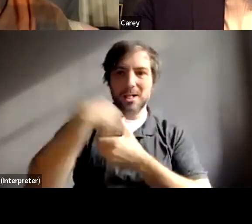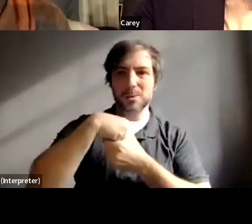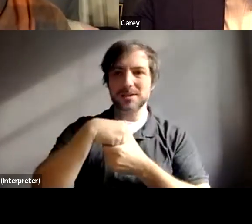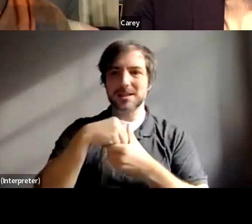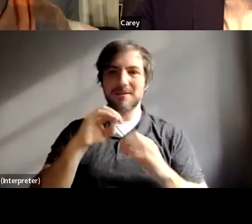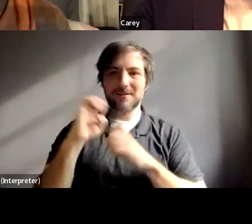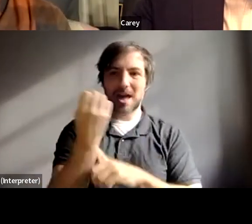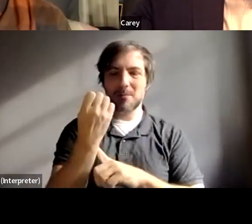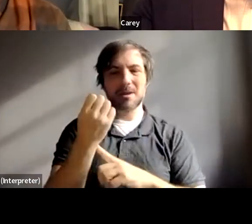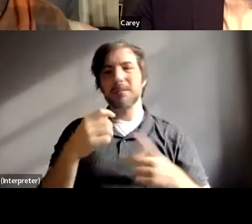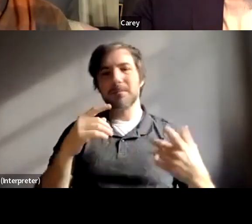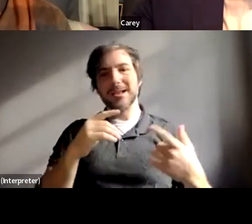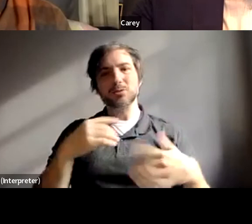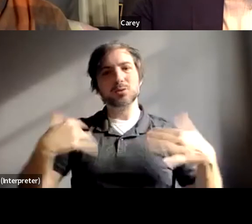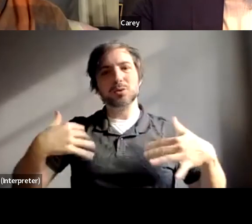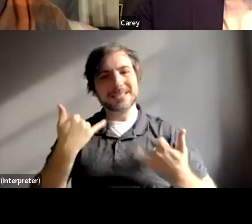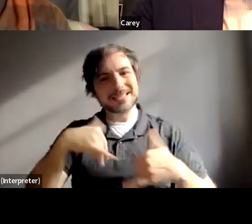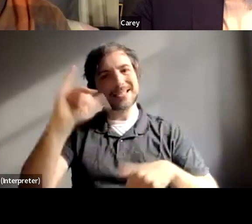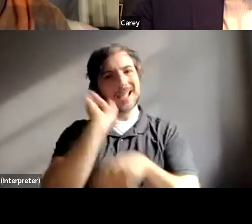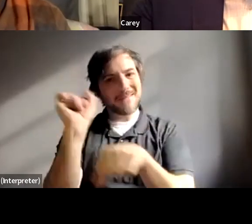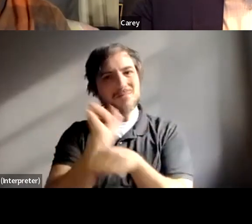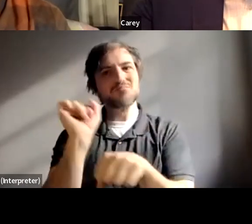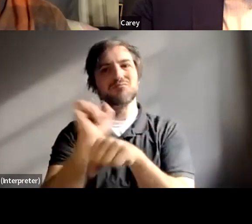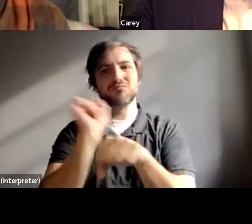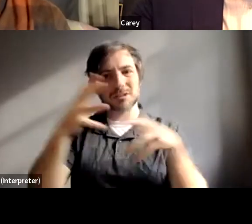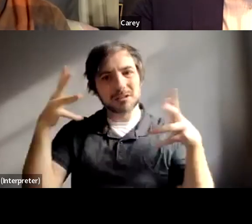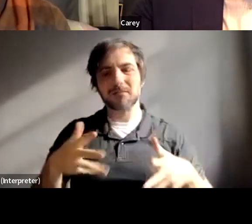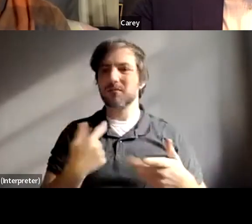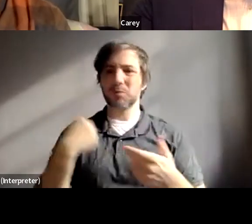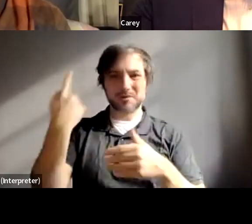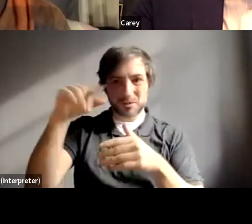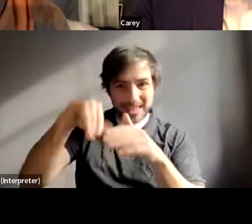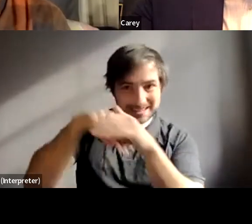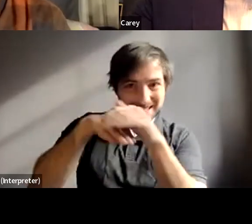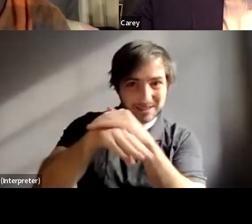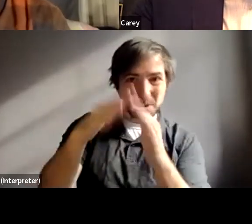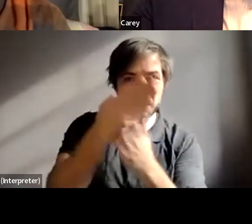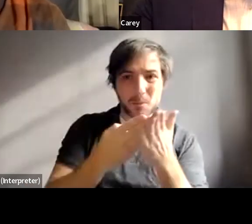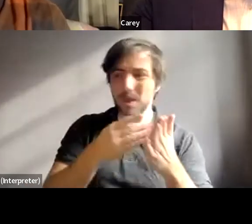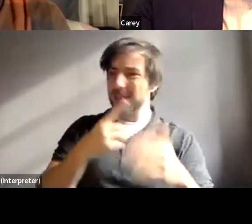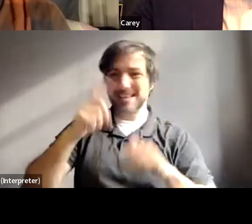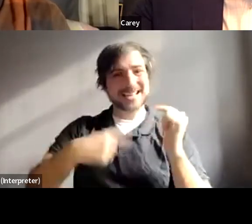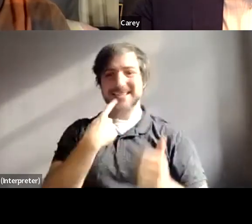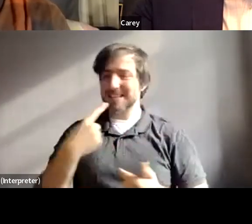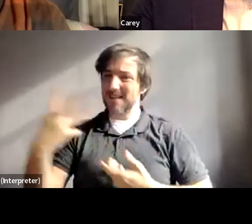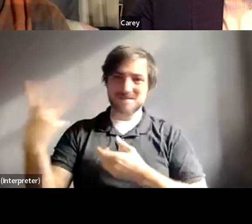s to go, but the accessibility piece, we can't say we are truly inclusive until we have